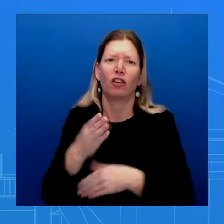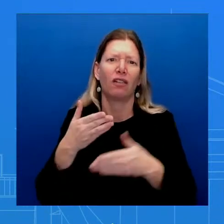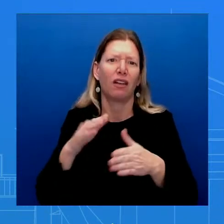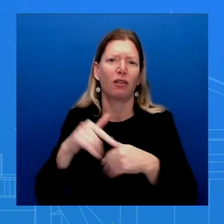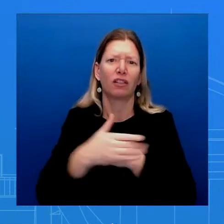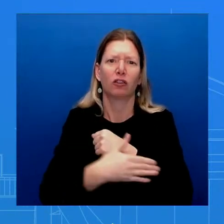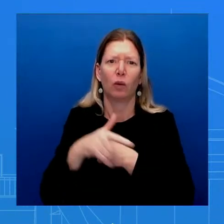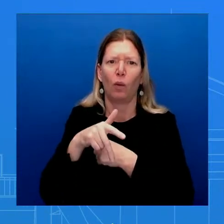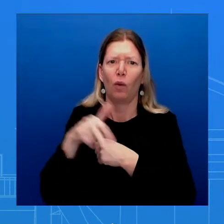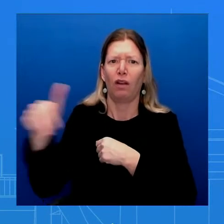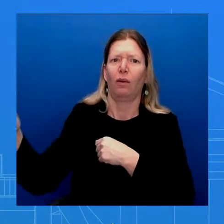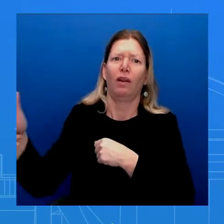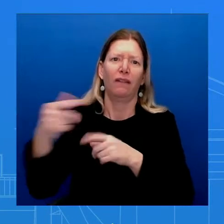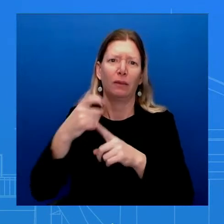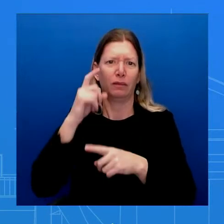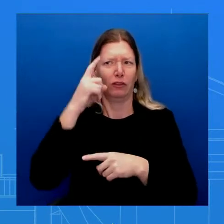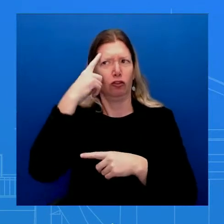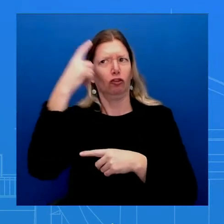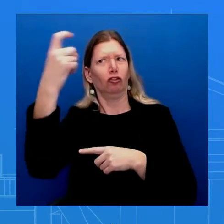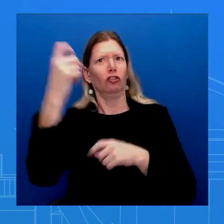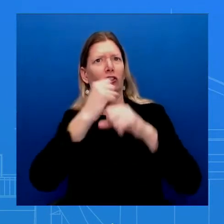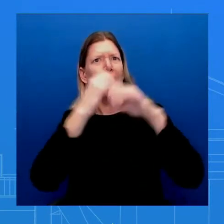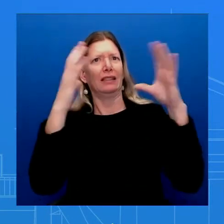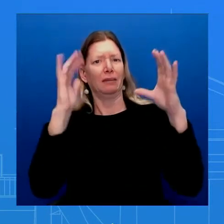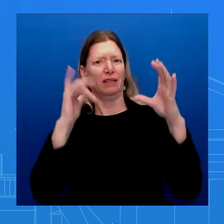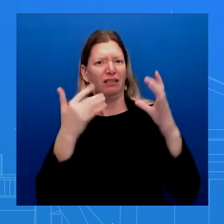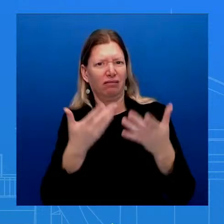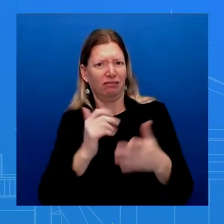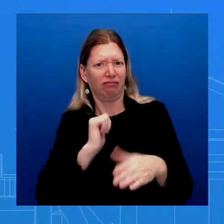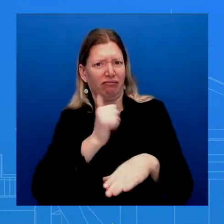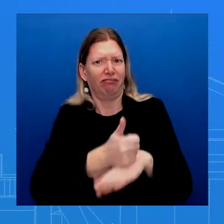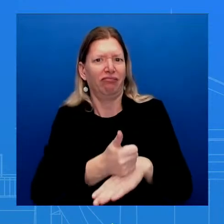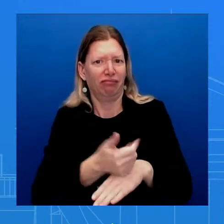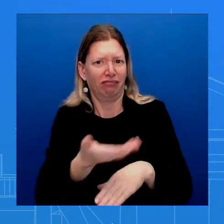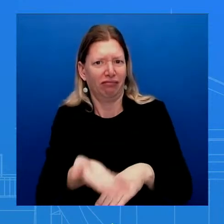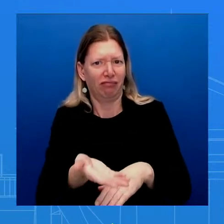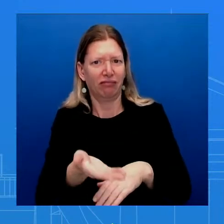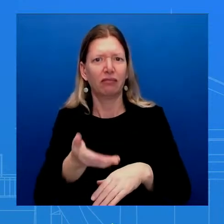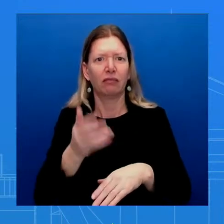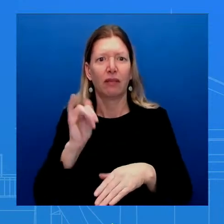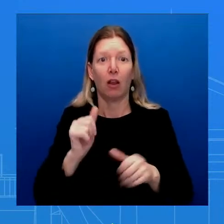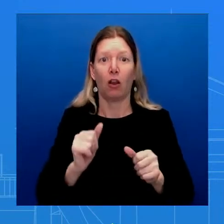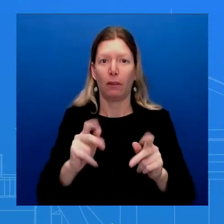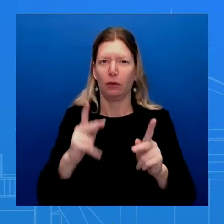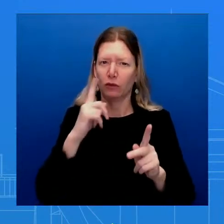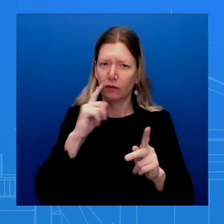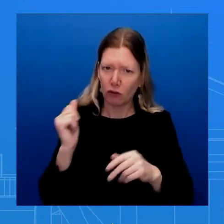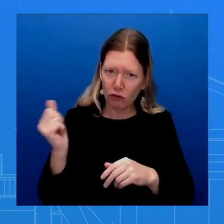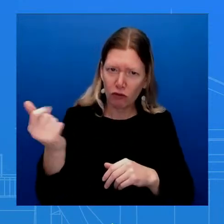The Press: A follow-up on that. Ms. Jean-Pierre: Yeah, sure. The Press: But Stevie Wonder is not alone in this thought. Ms. Jean-Pierre: Obviously, yeah, yeah.